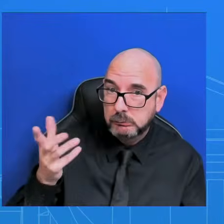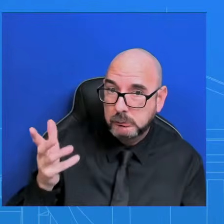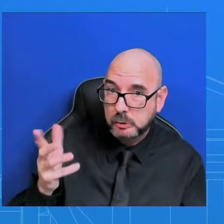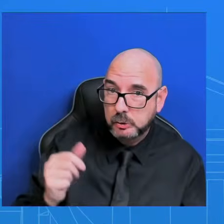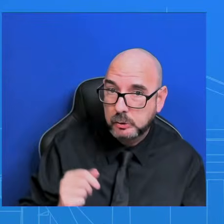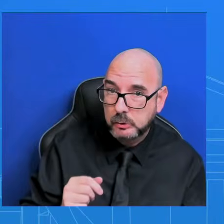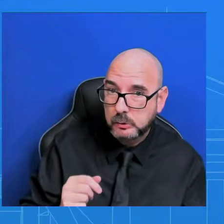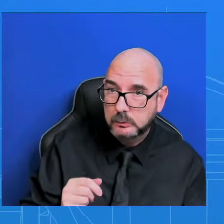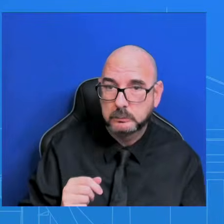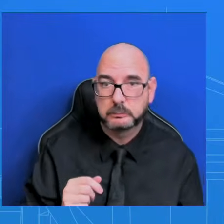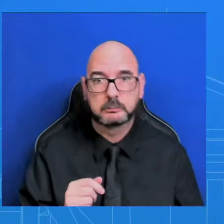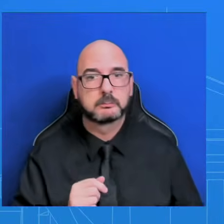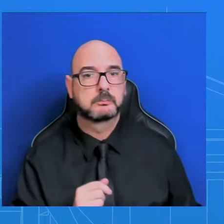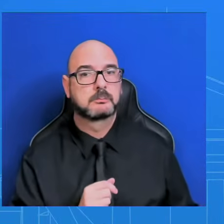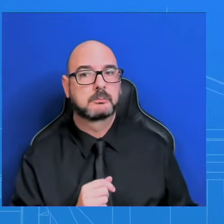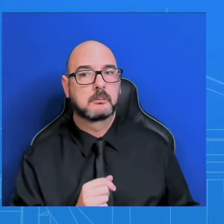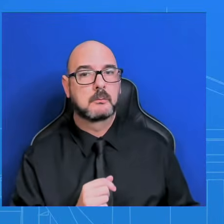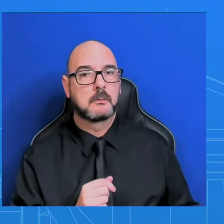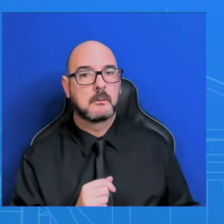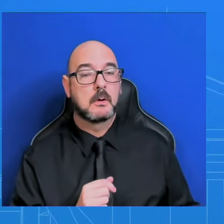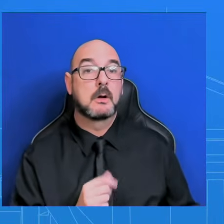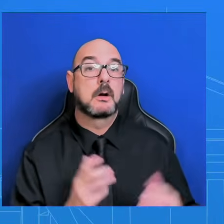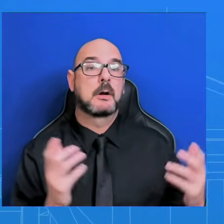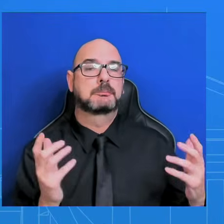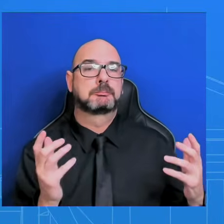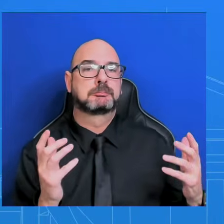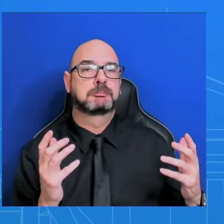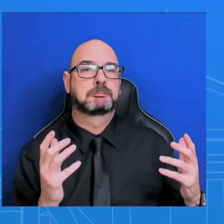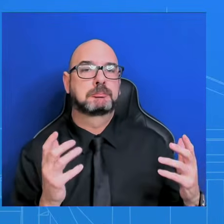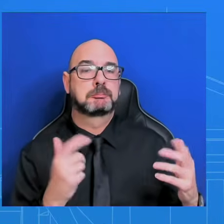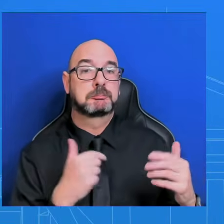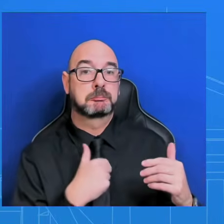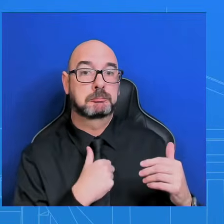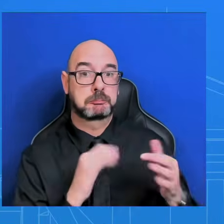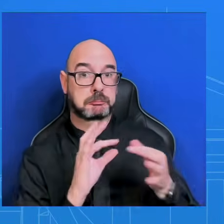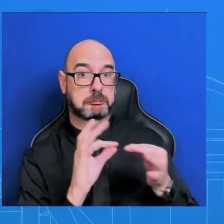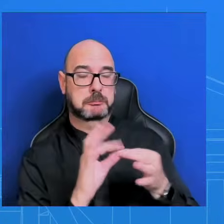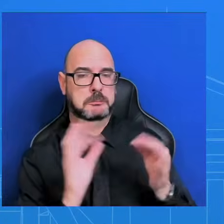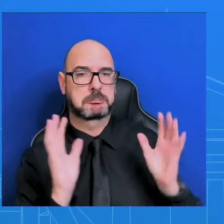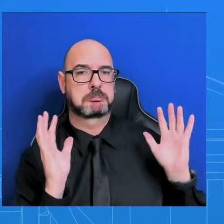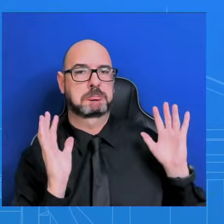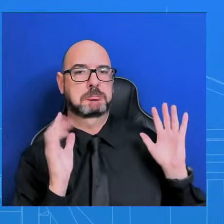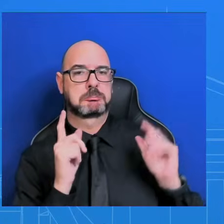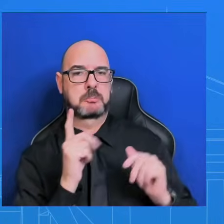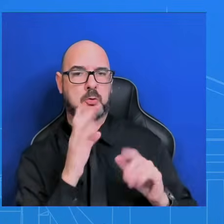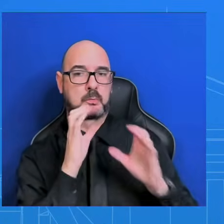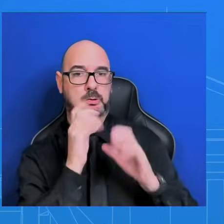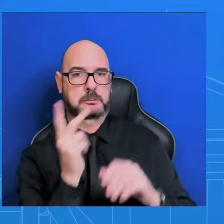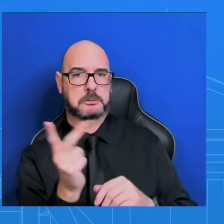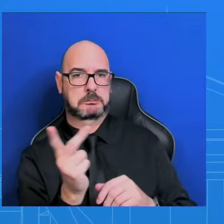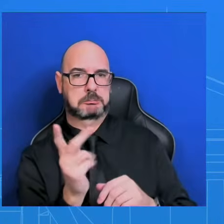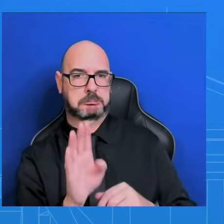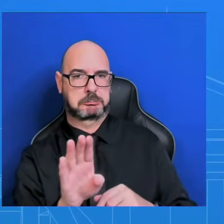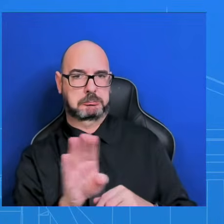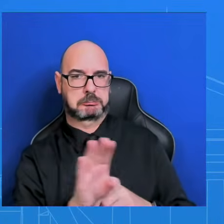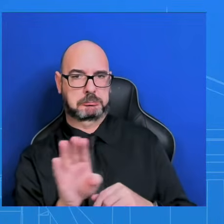with the President of the United States. They have spoken as recently as late last week. And as you heard the President say himself, he has full trust and confidence in Secretary Austin